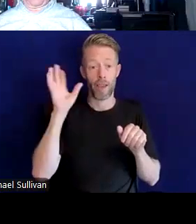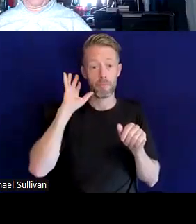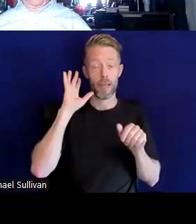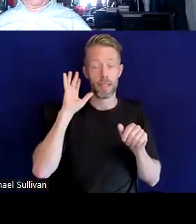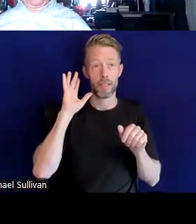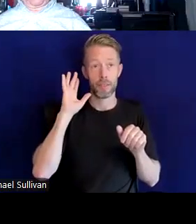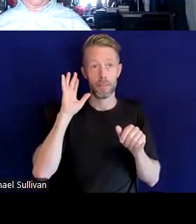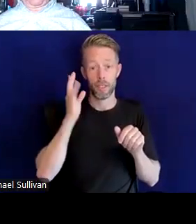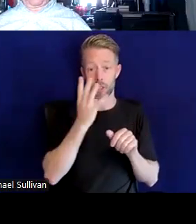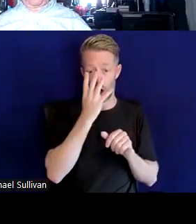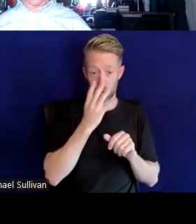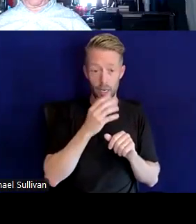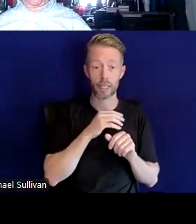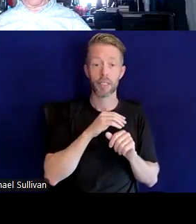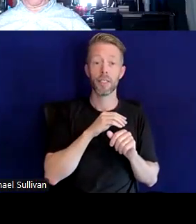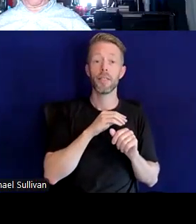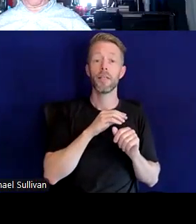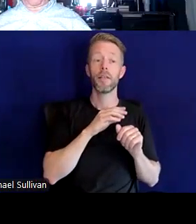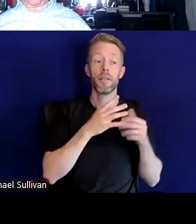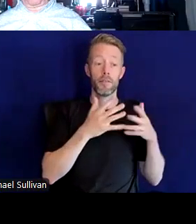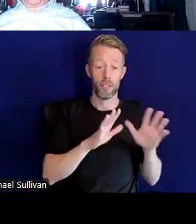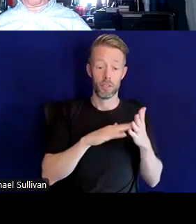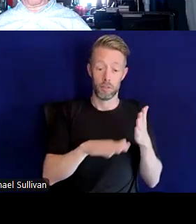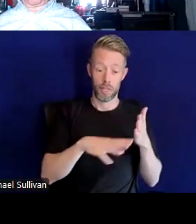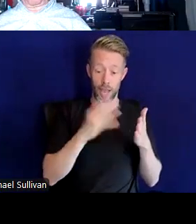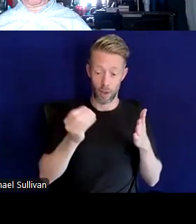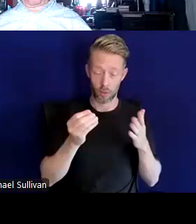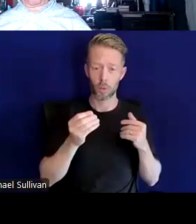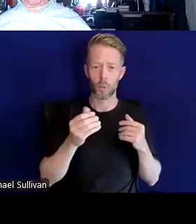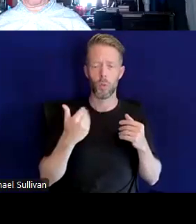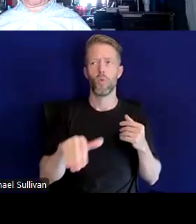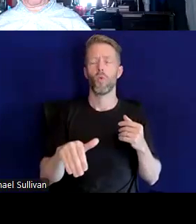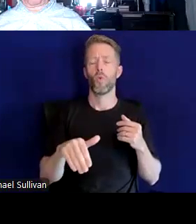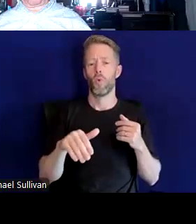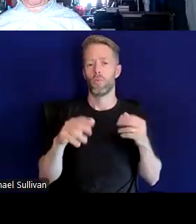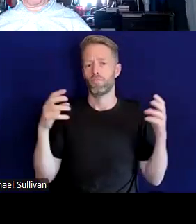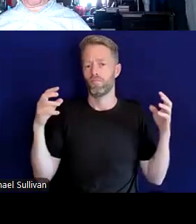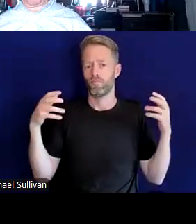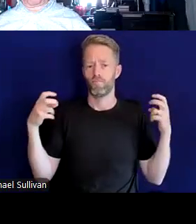been incarcerated and coming back into the system, it can be kind of challenging in terms of